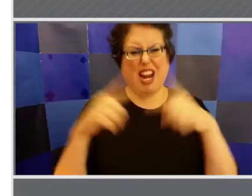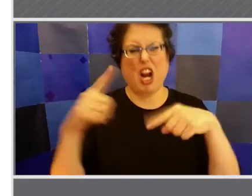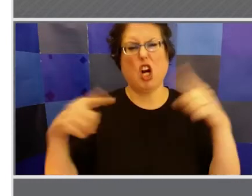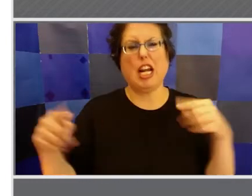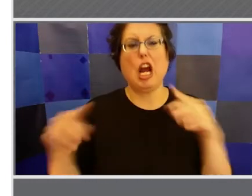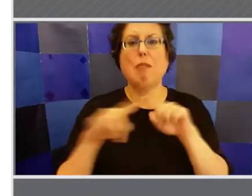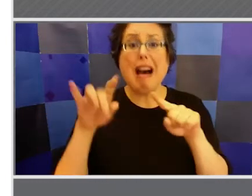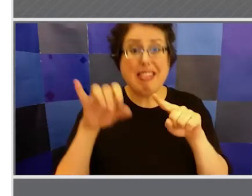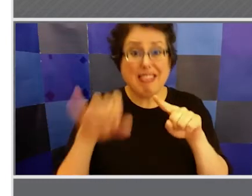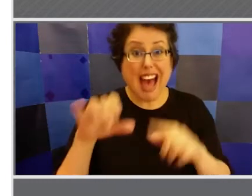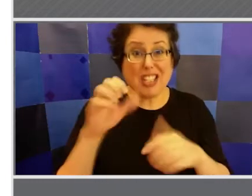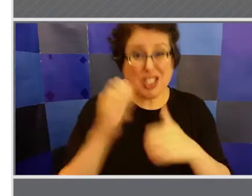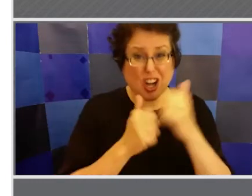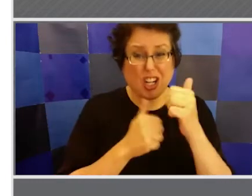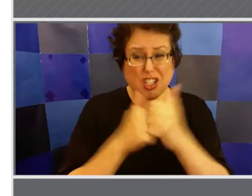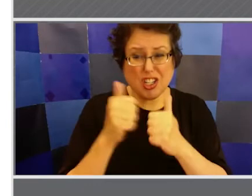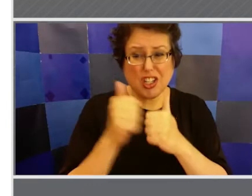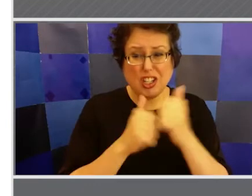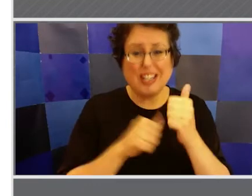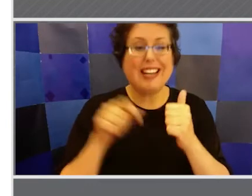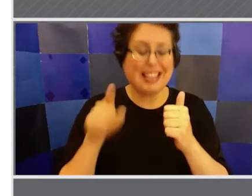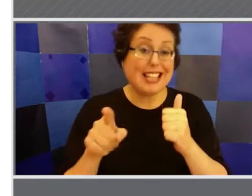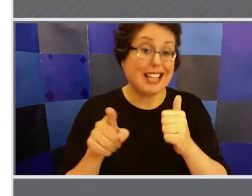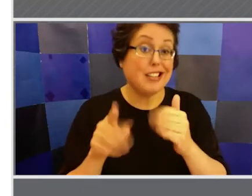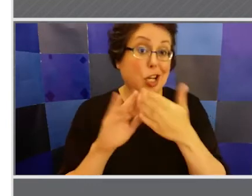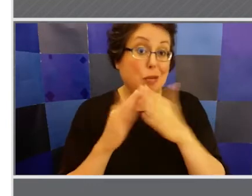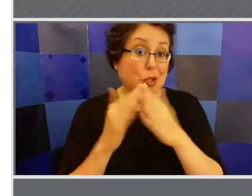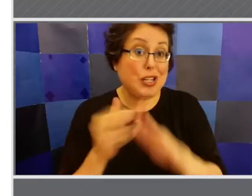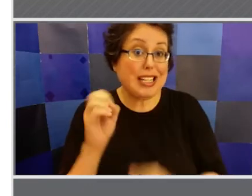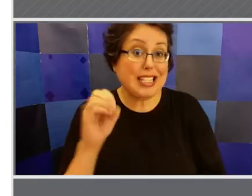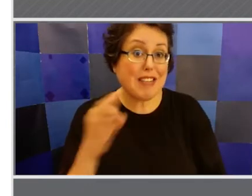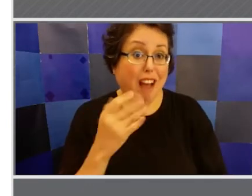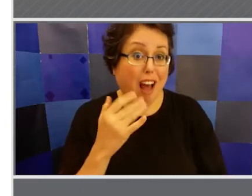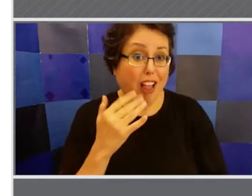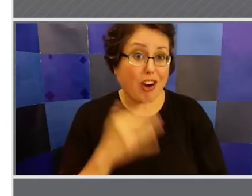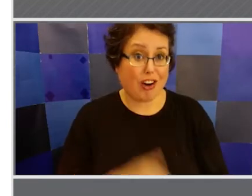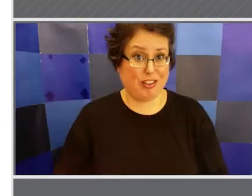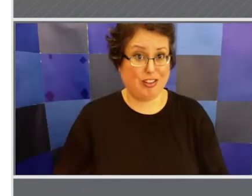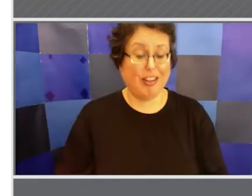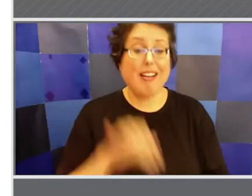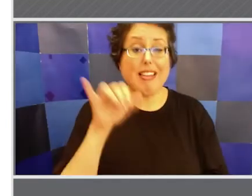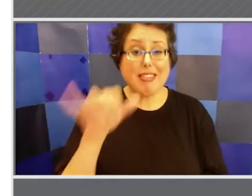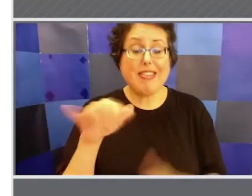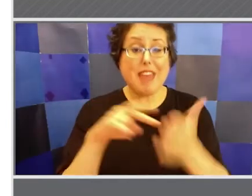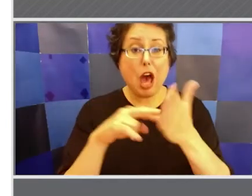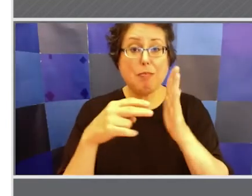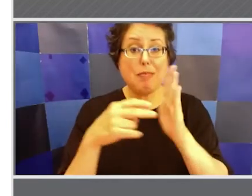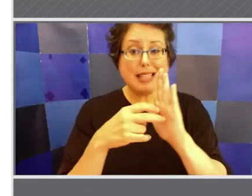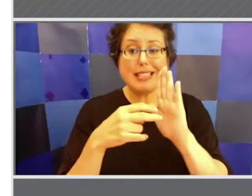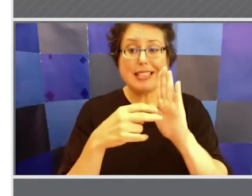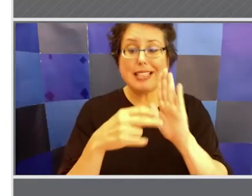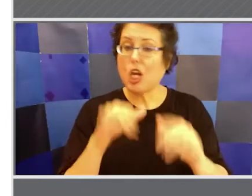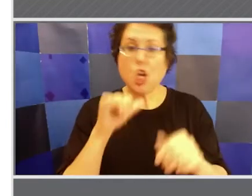located in our communities of color condemned structures are an indication of the lack of investment.